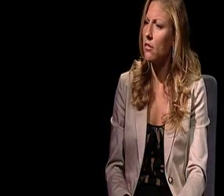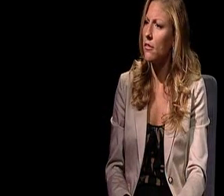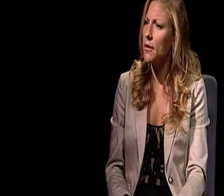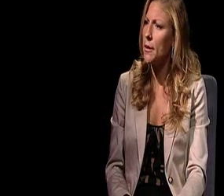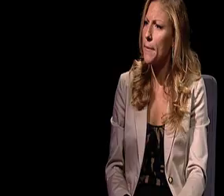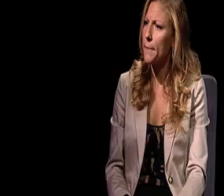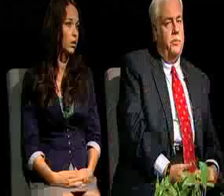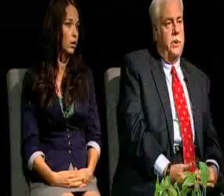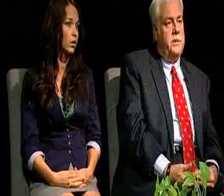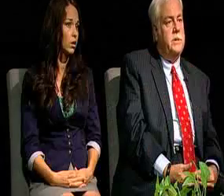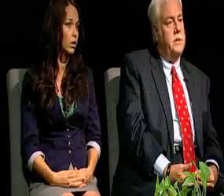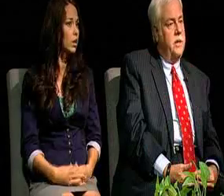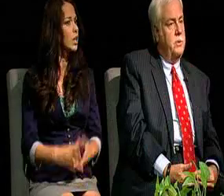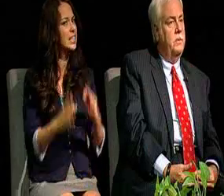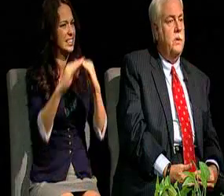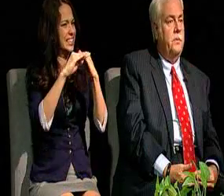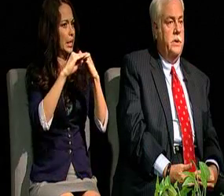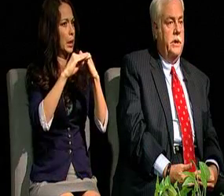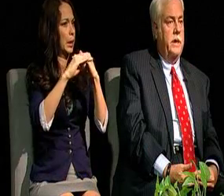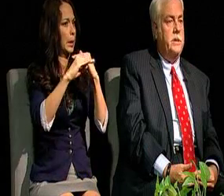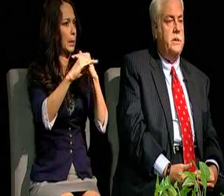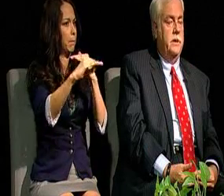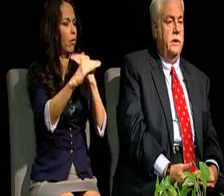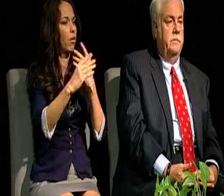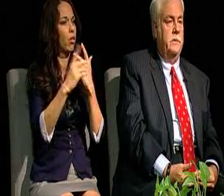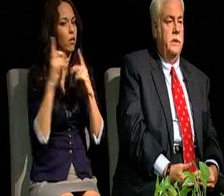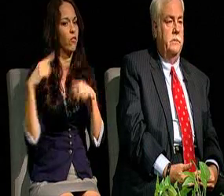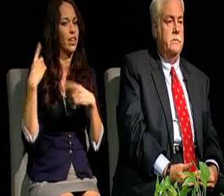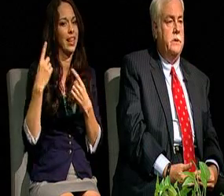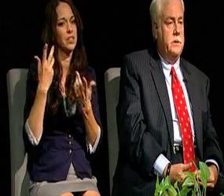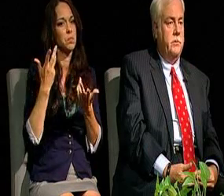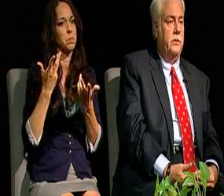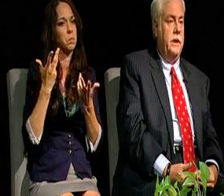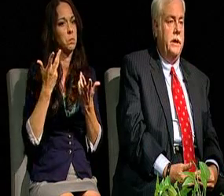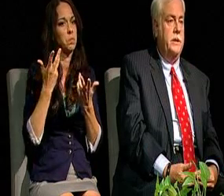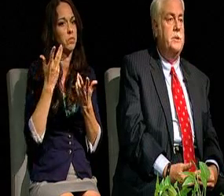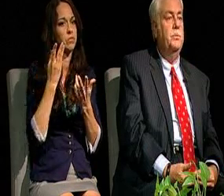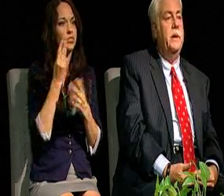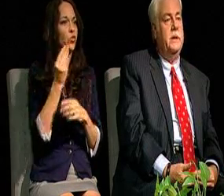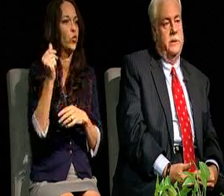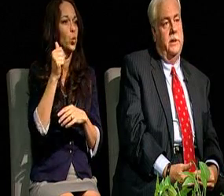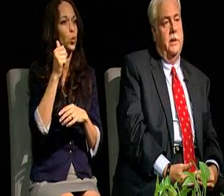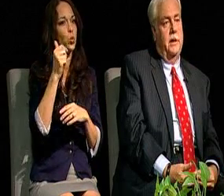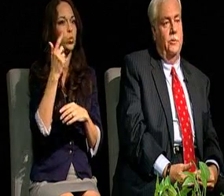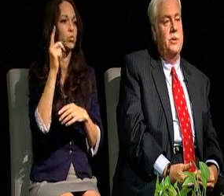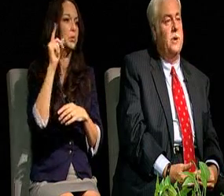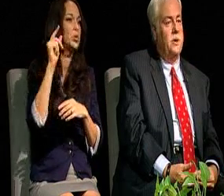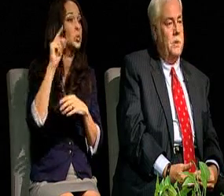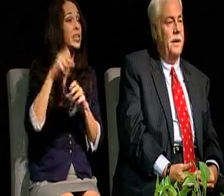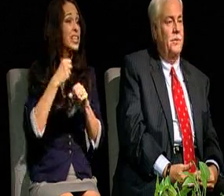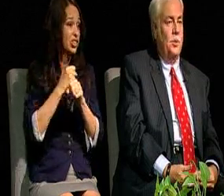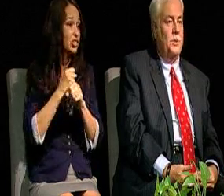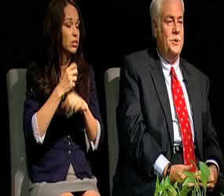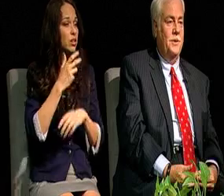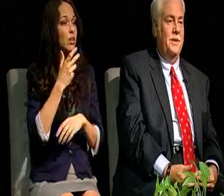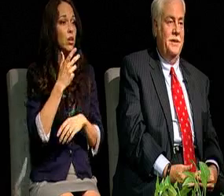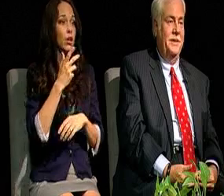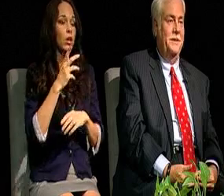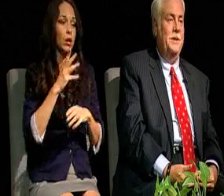It's pretty stable over the last several decades, but we saw a spike of course during the